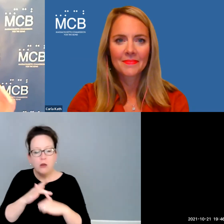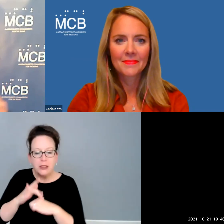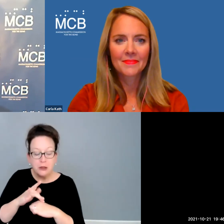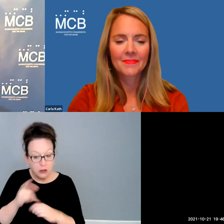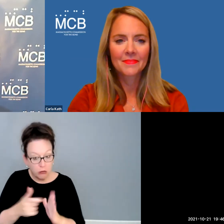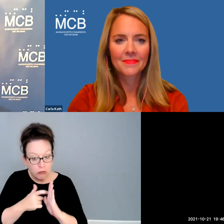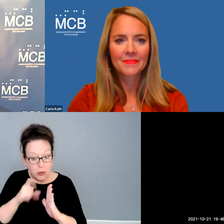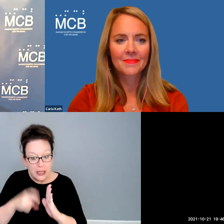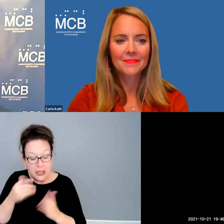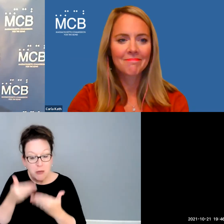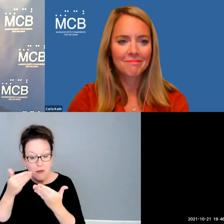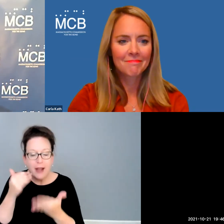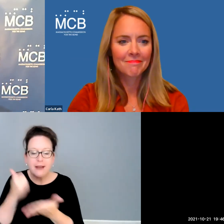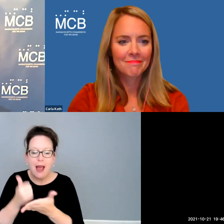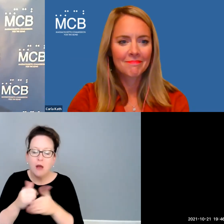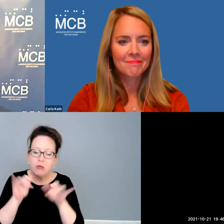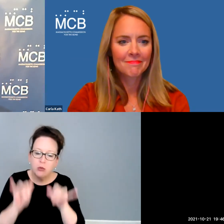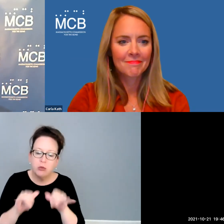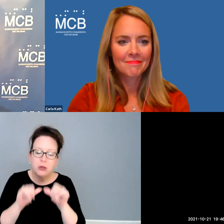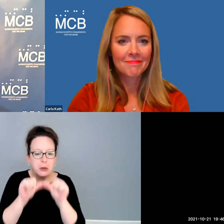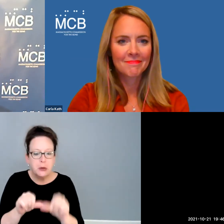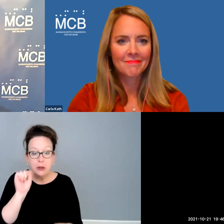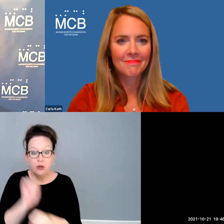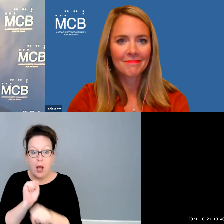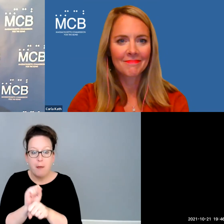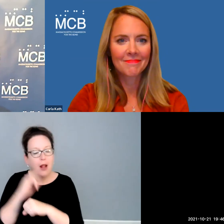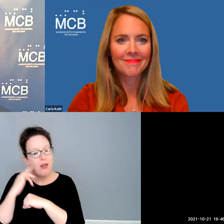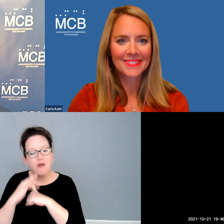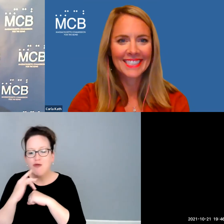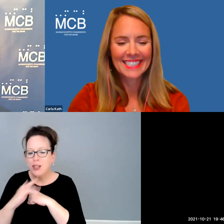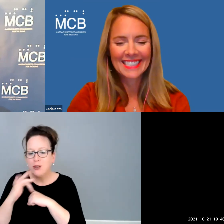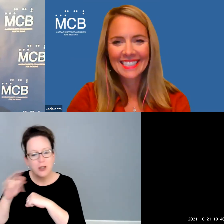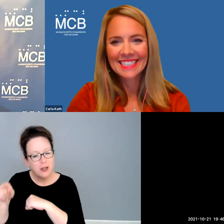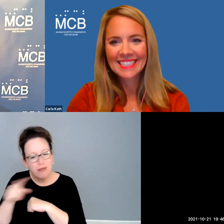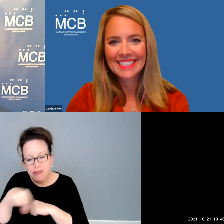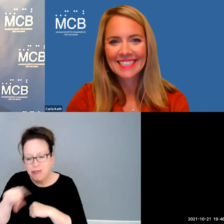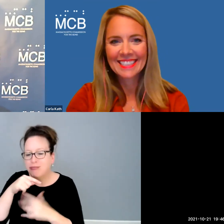to get you employed. There's resources available, is the bottom line answer to that question.